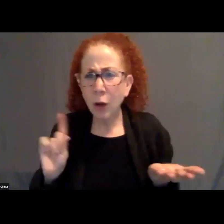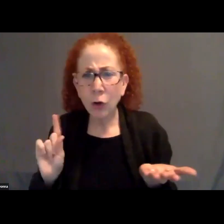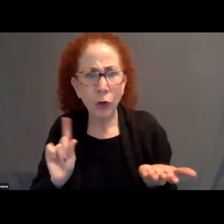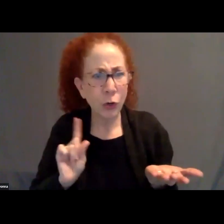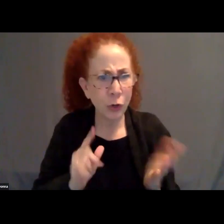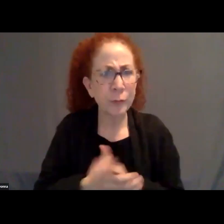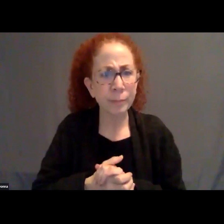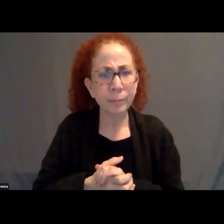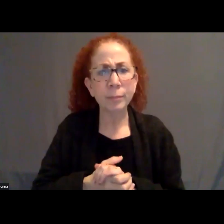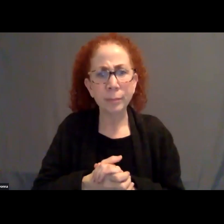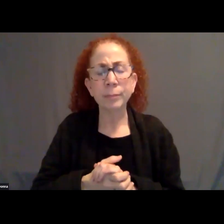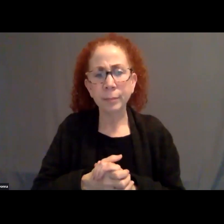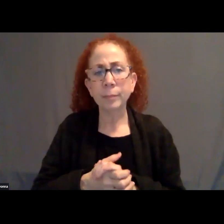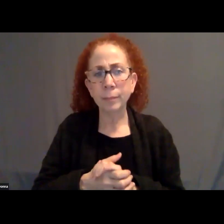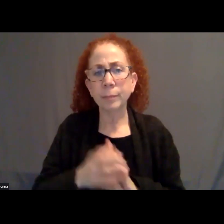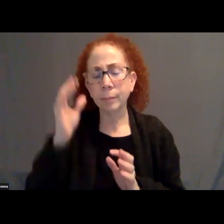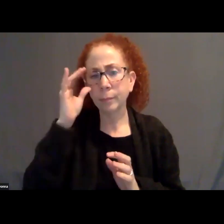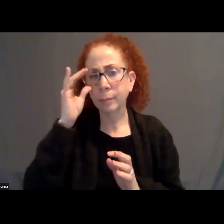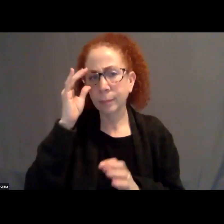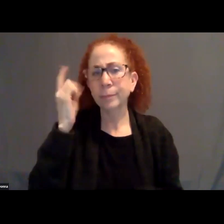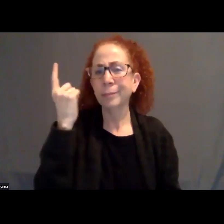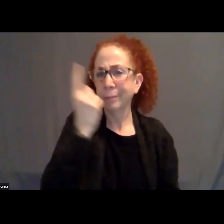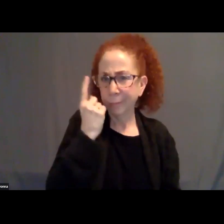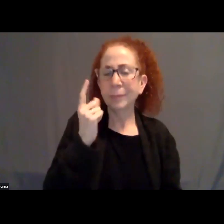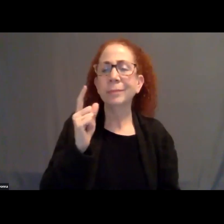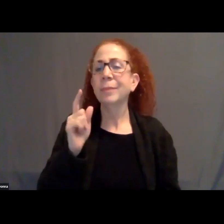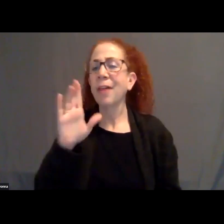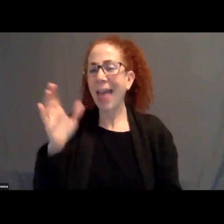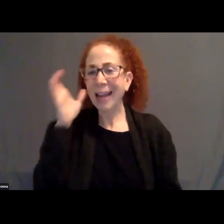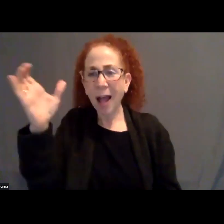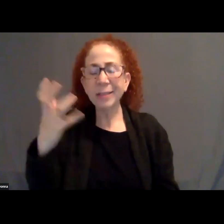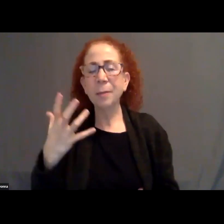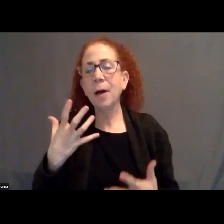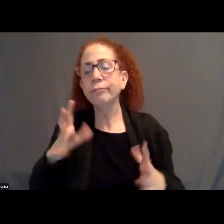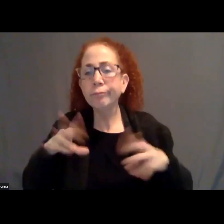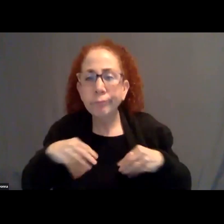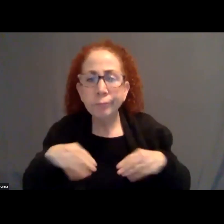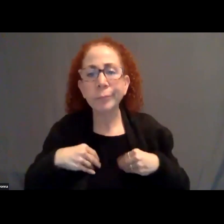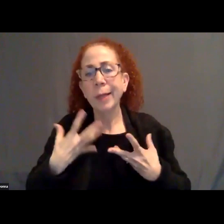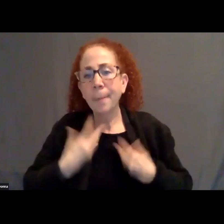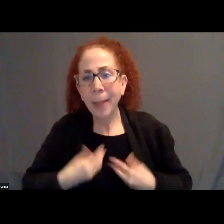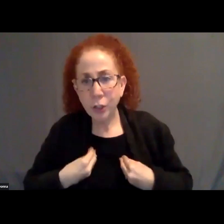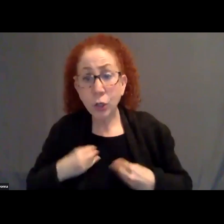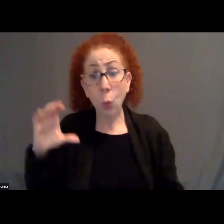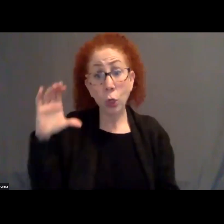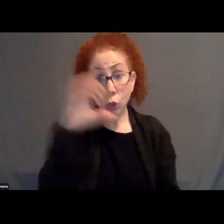By taking up the idea of patiency, we can presume the agentiveness of those